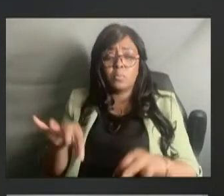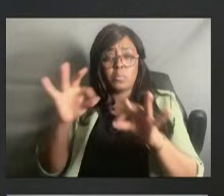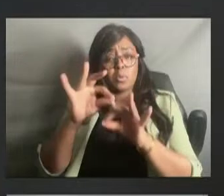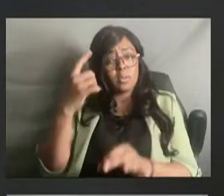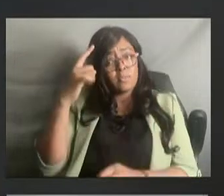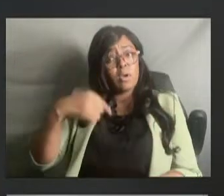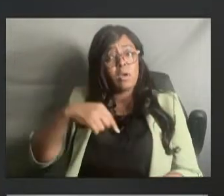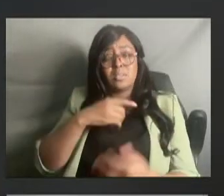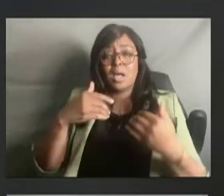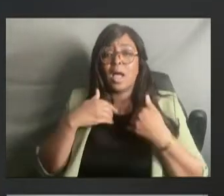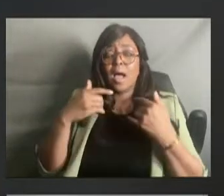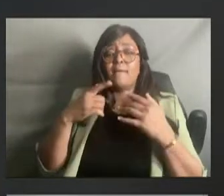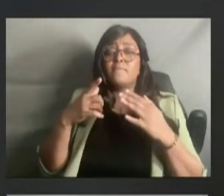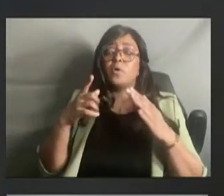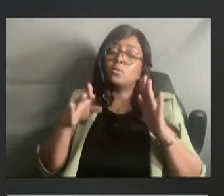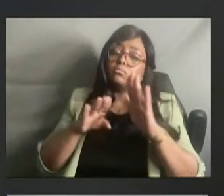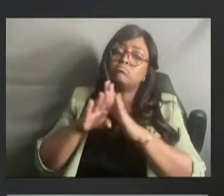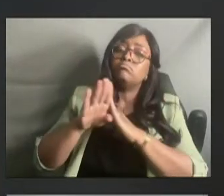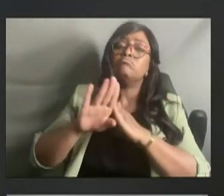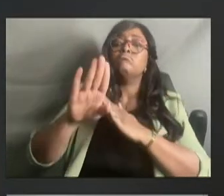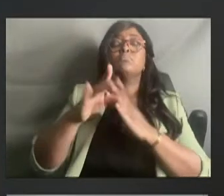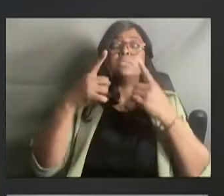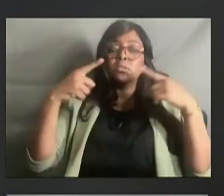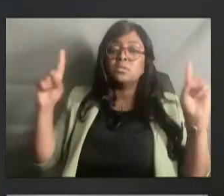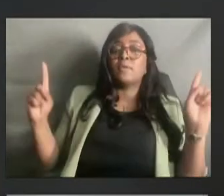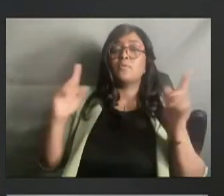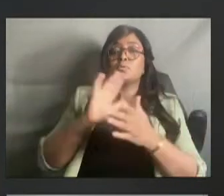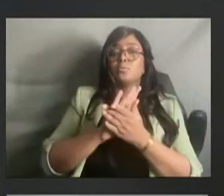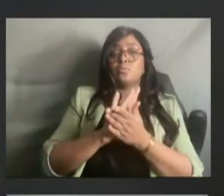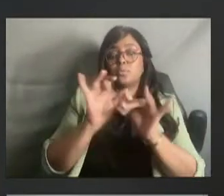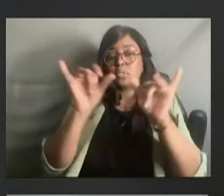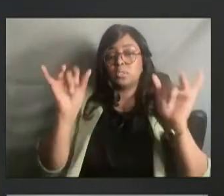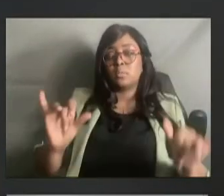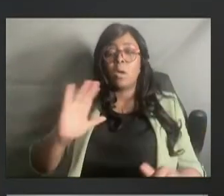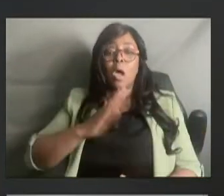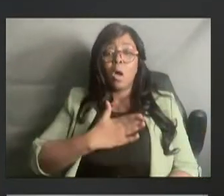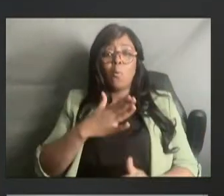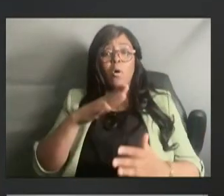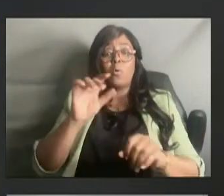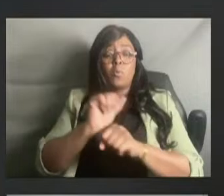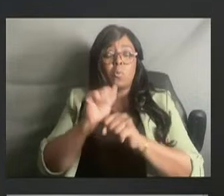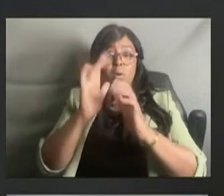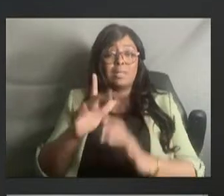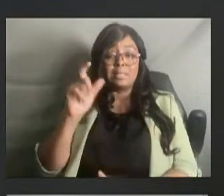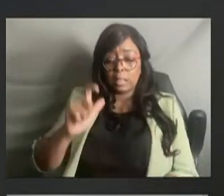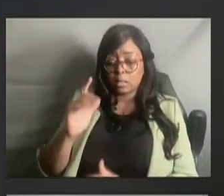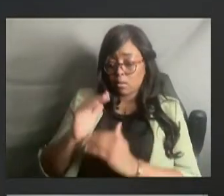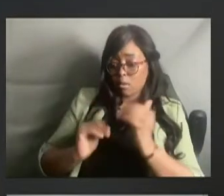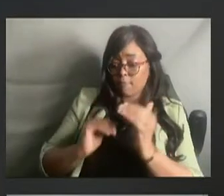essential for our employees. It is essential for us to have a